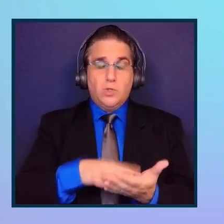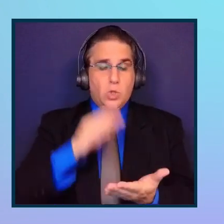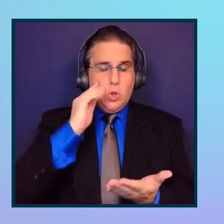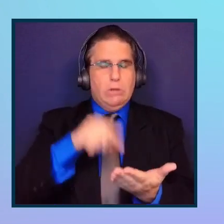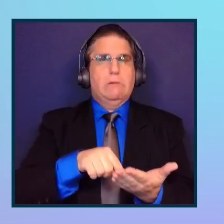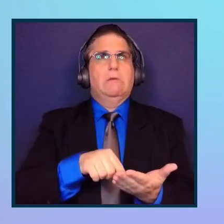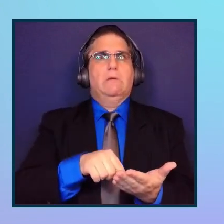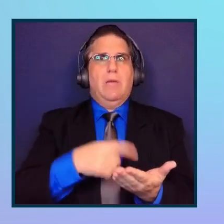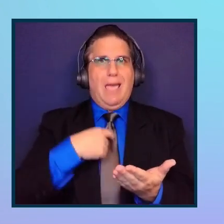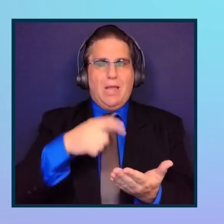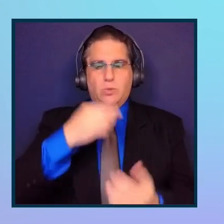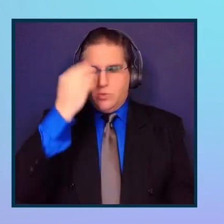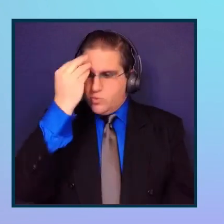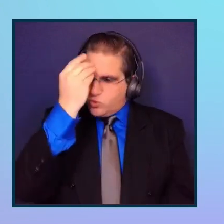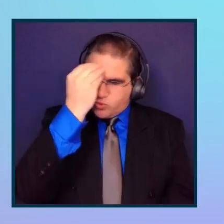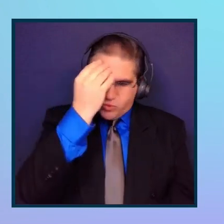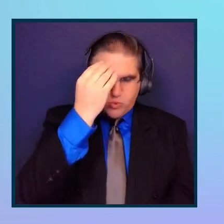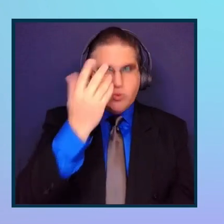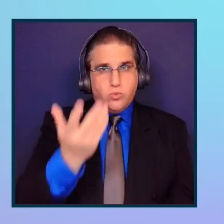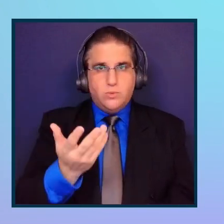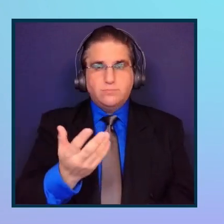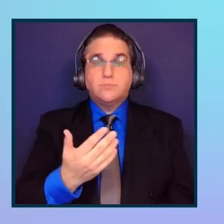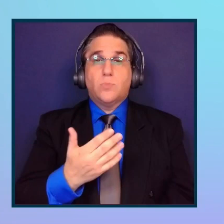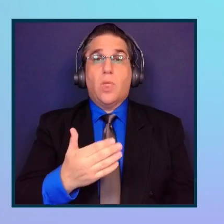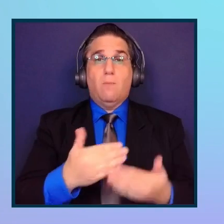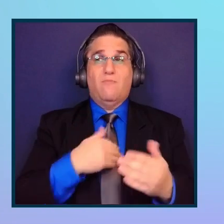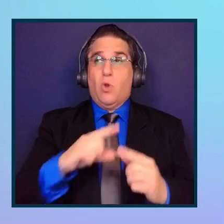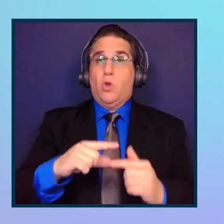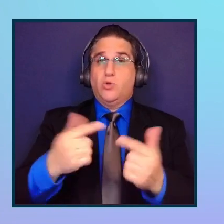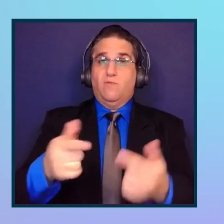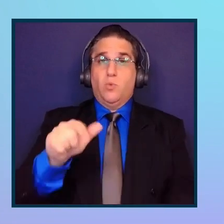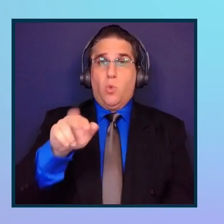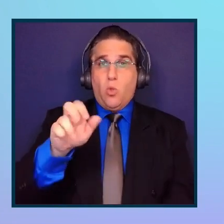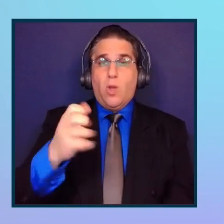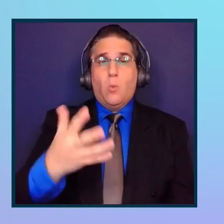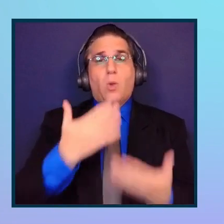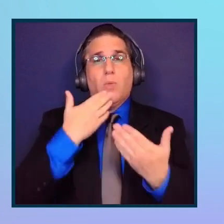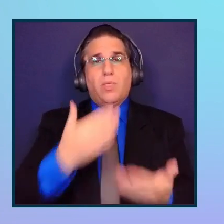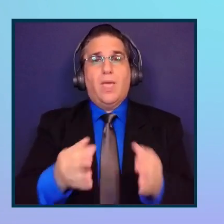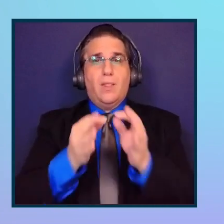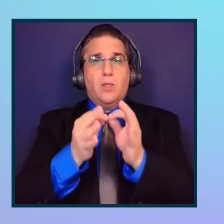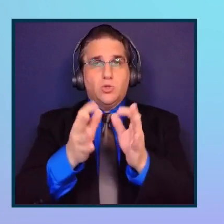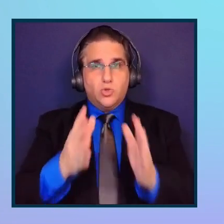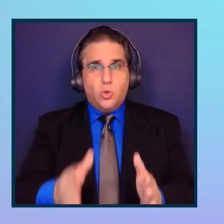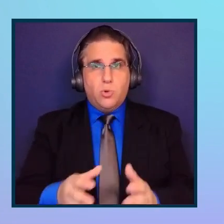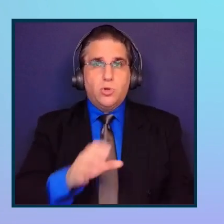to curate our Q and A, I wanna thank Chris and Beth again, but I also wanna thank you